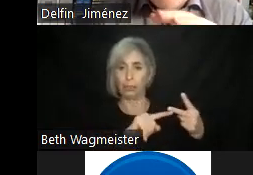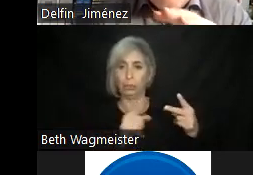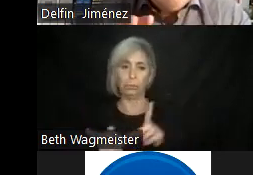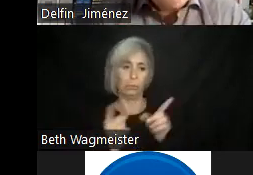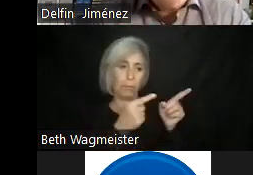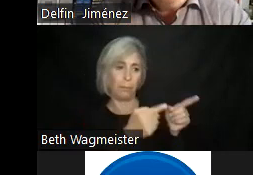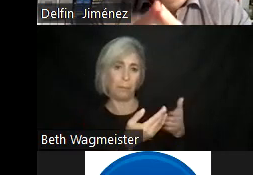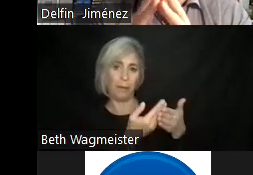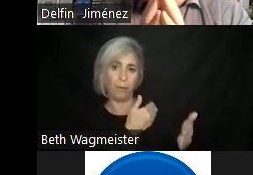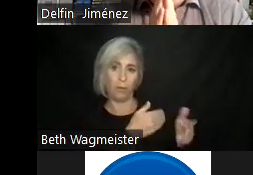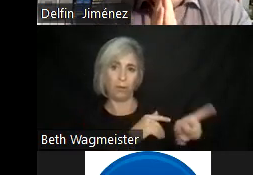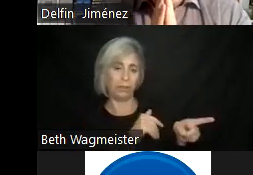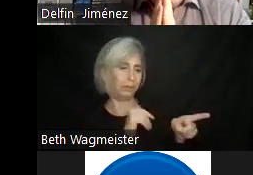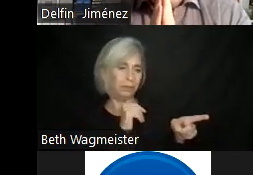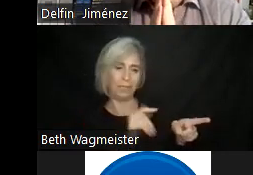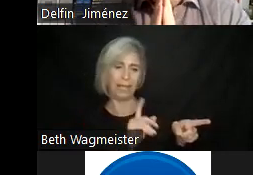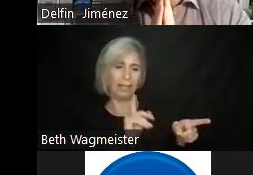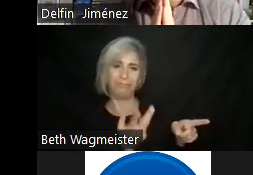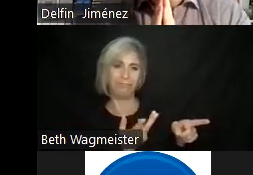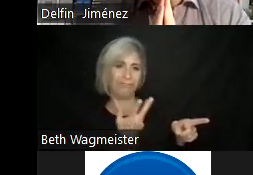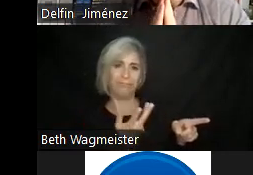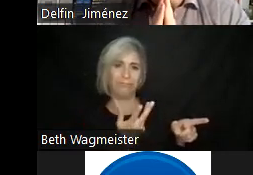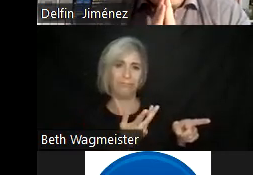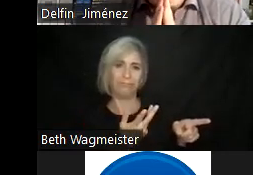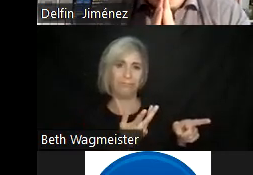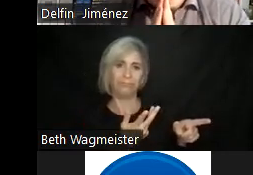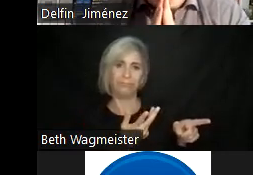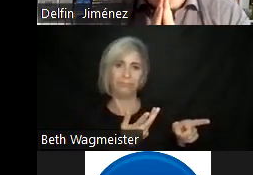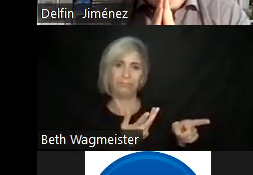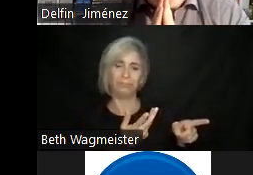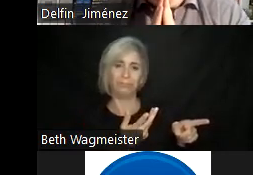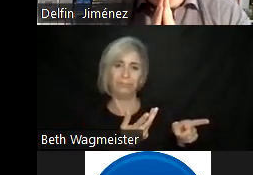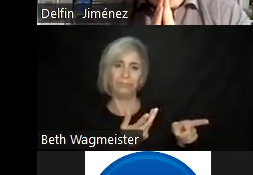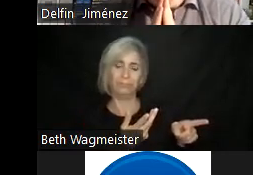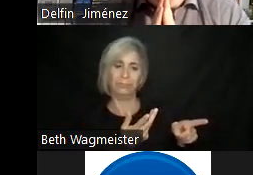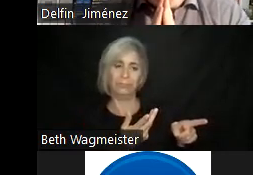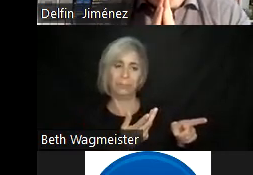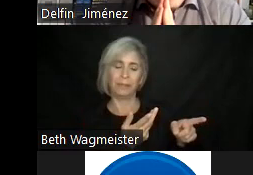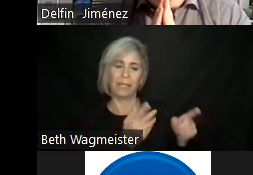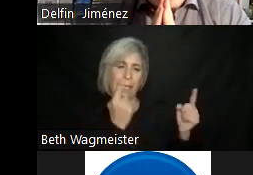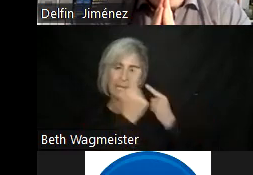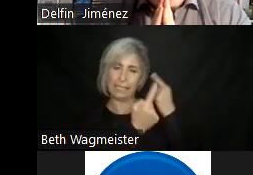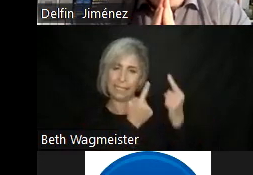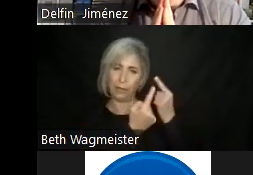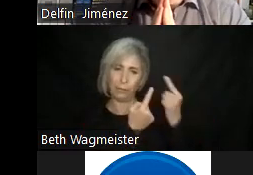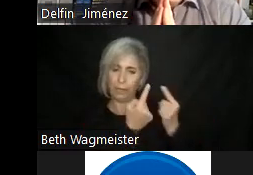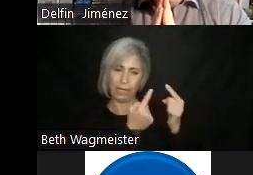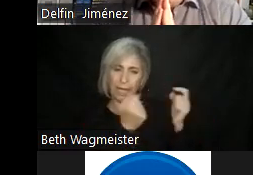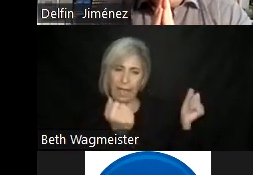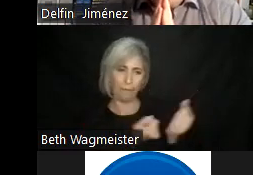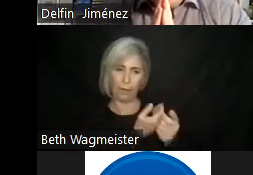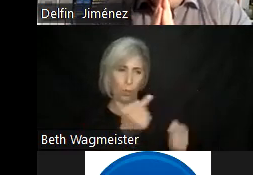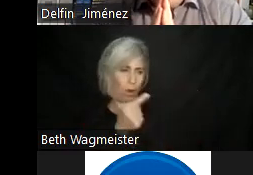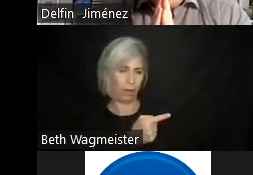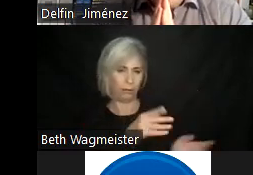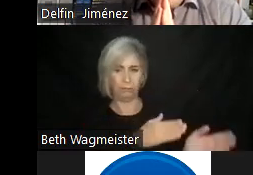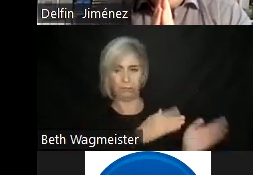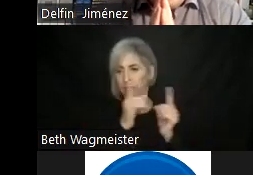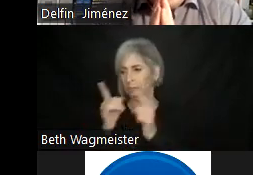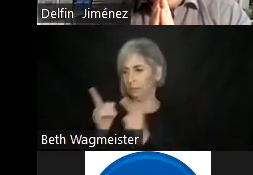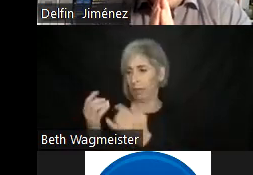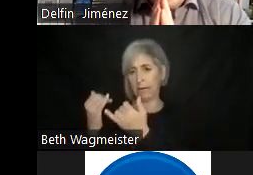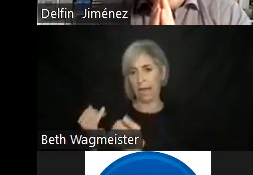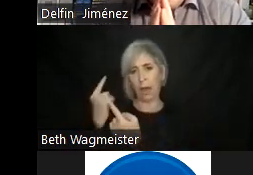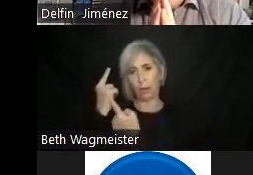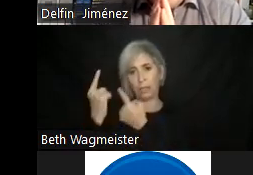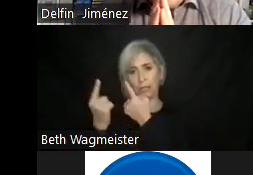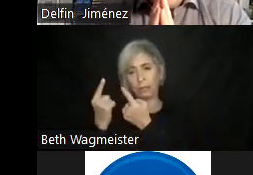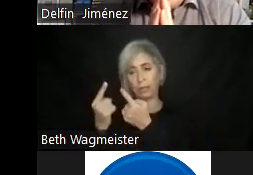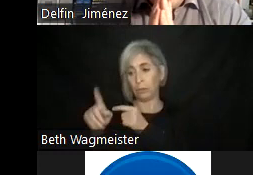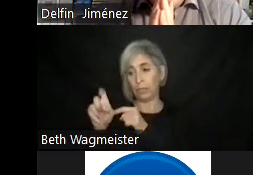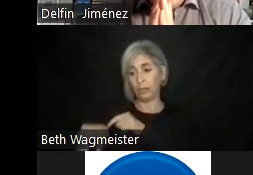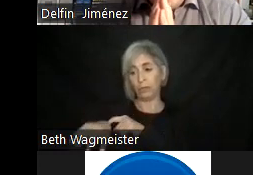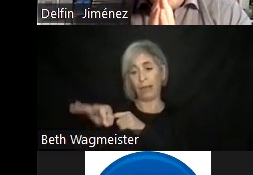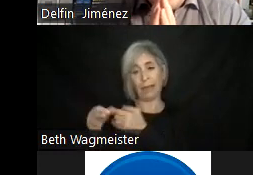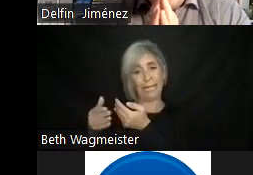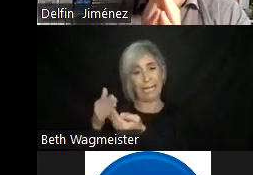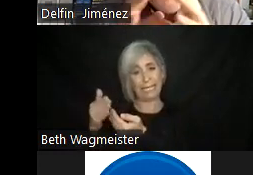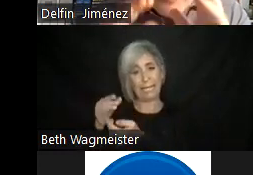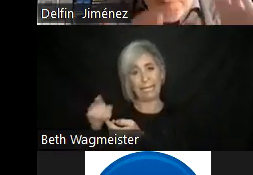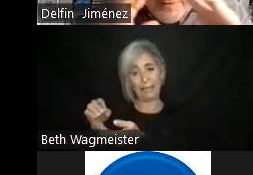clear. The thing to consider that is important to find easily, and to reorder